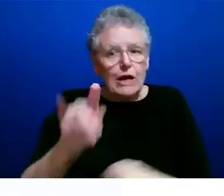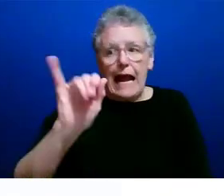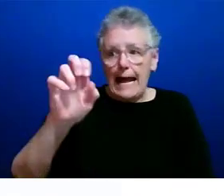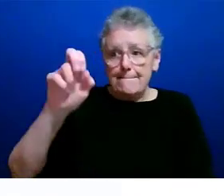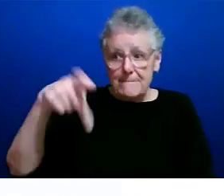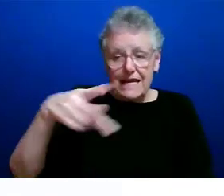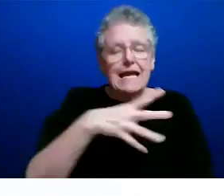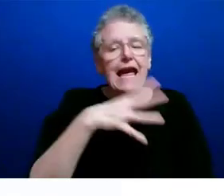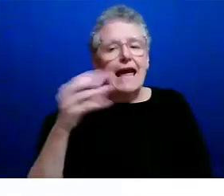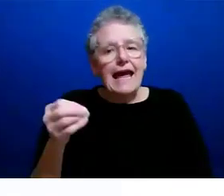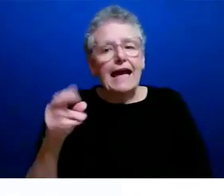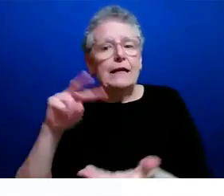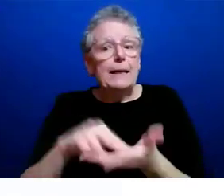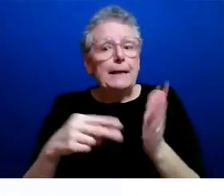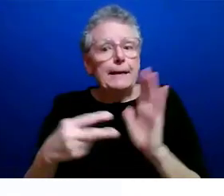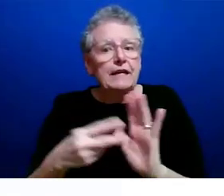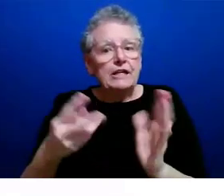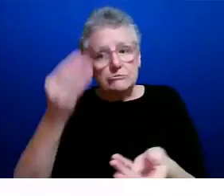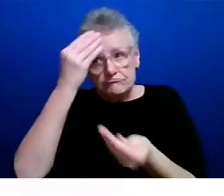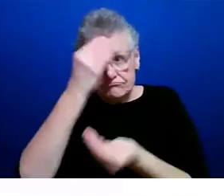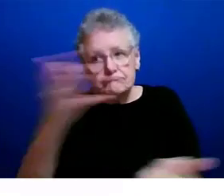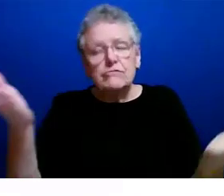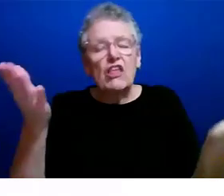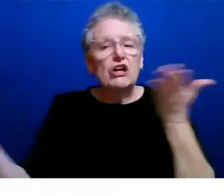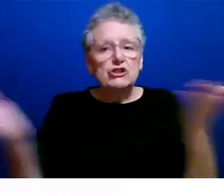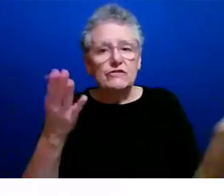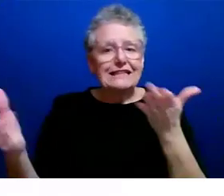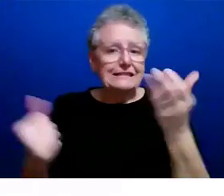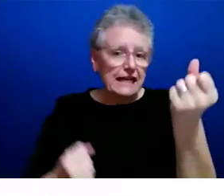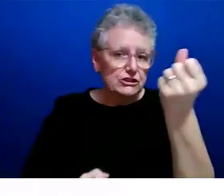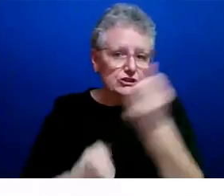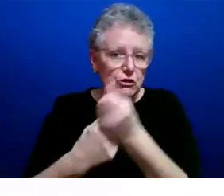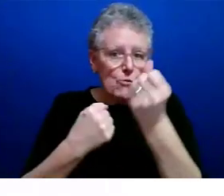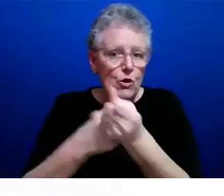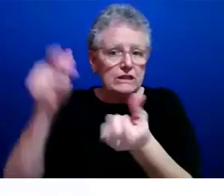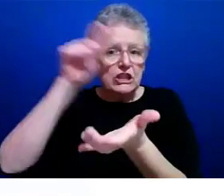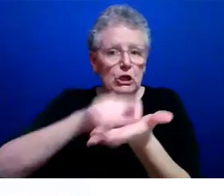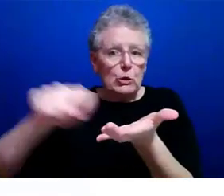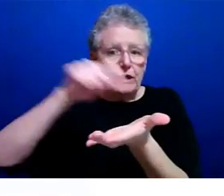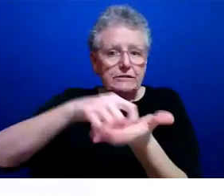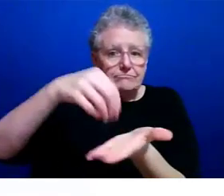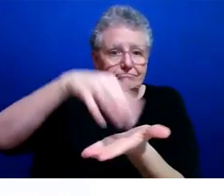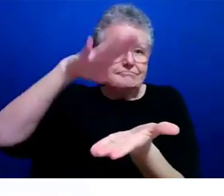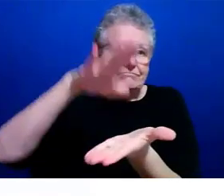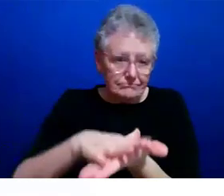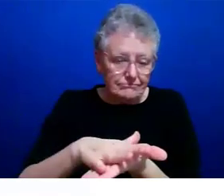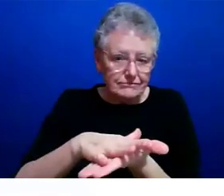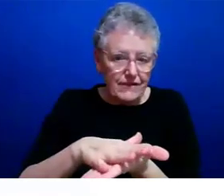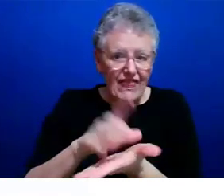and therefore inform the services and supports that are written into that document.